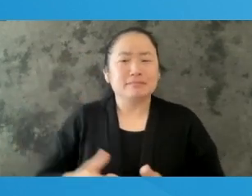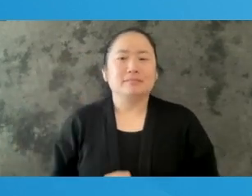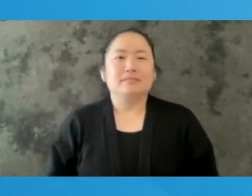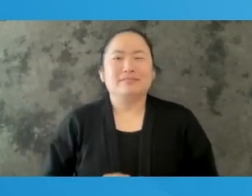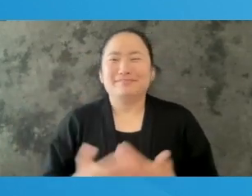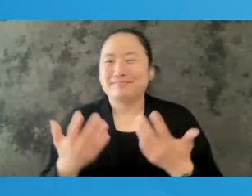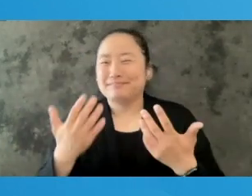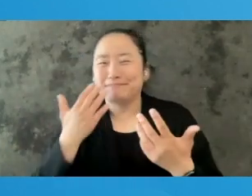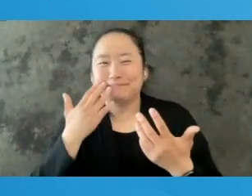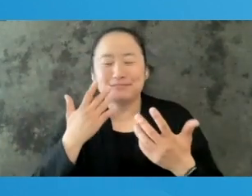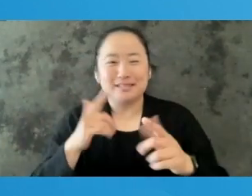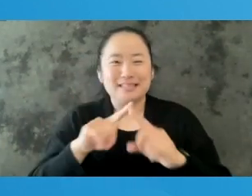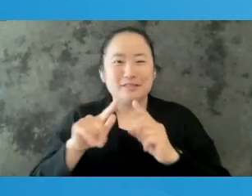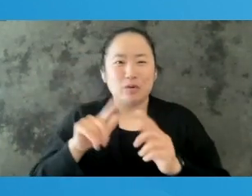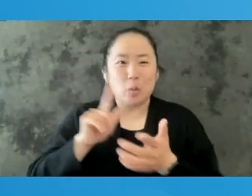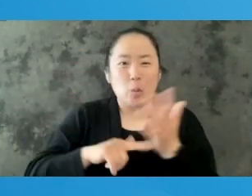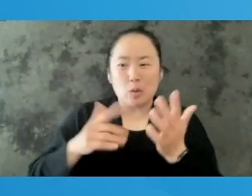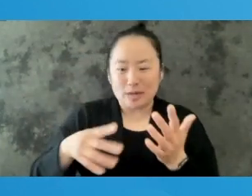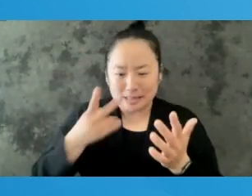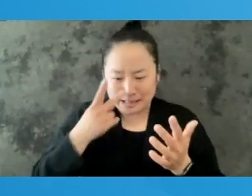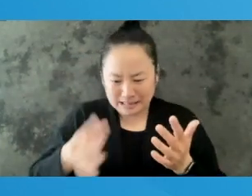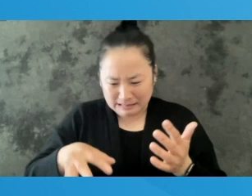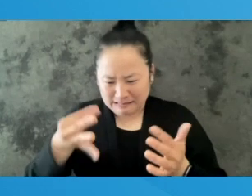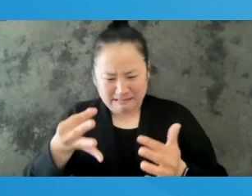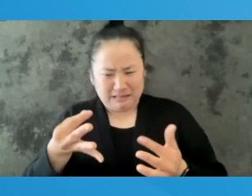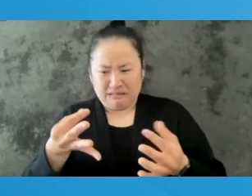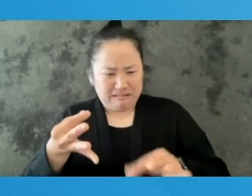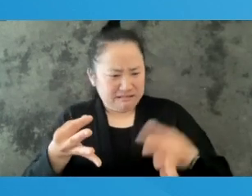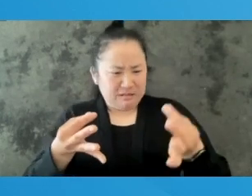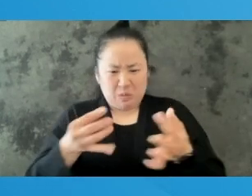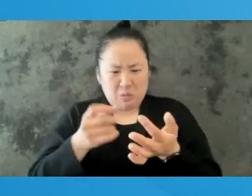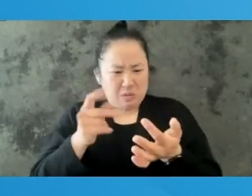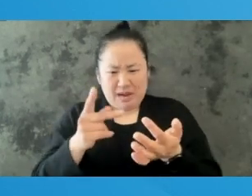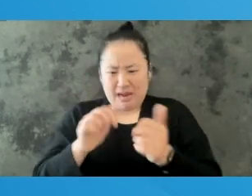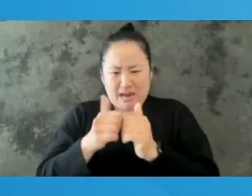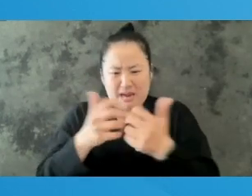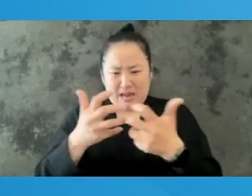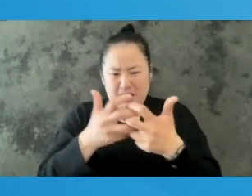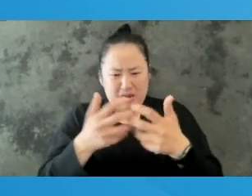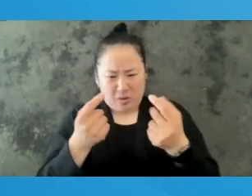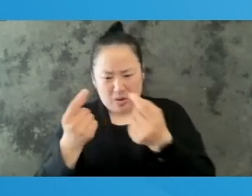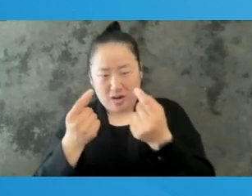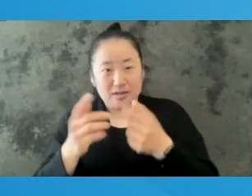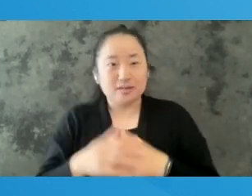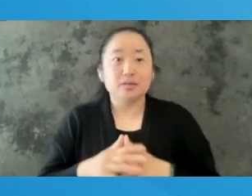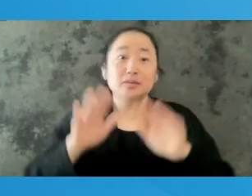hints that we have. These are wonderful responses, please, please keep them coming.